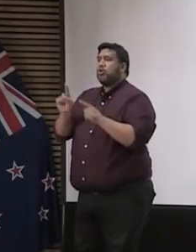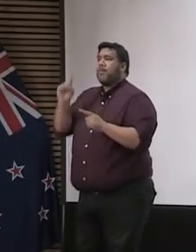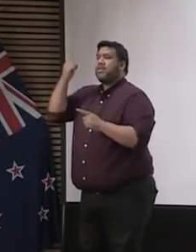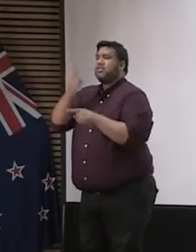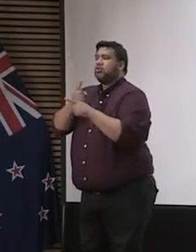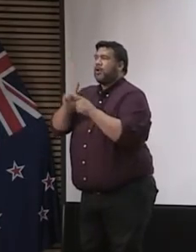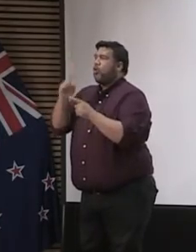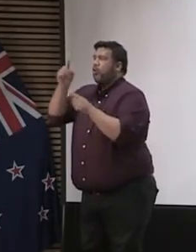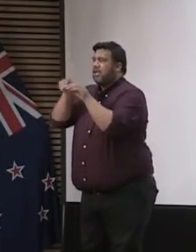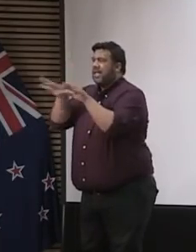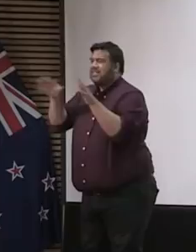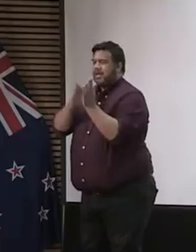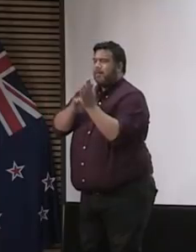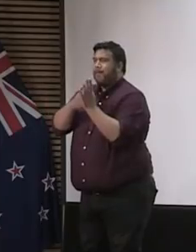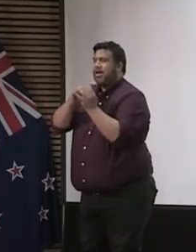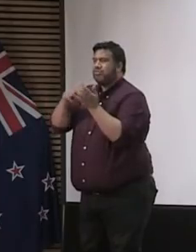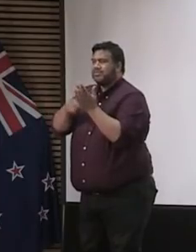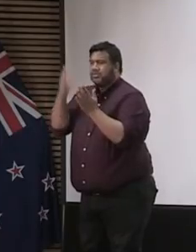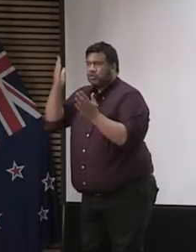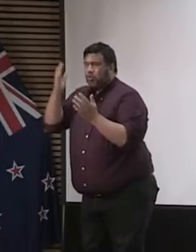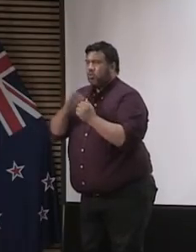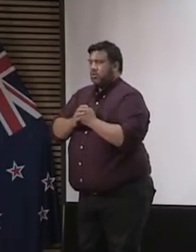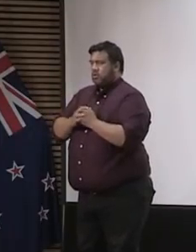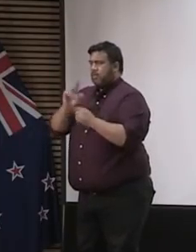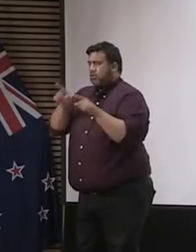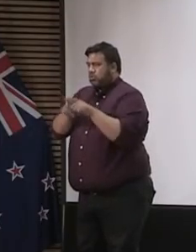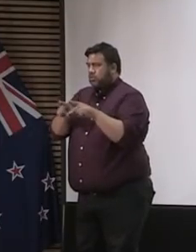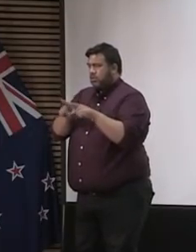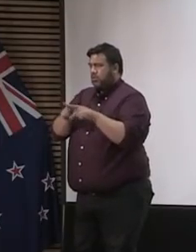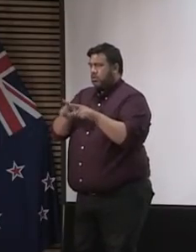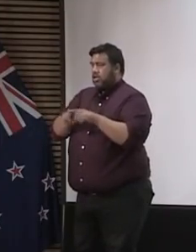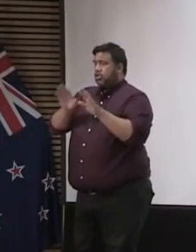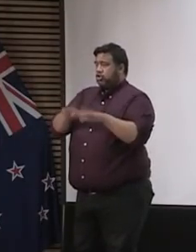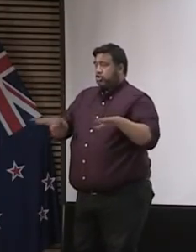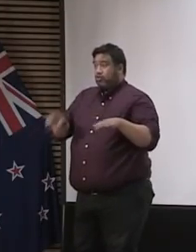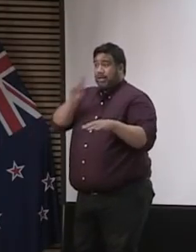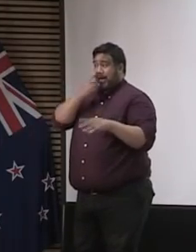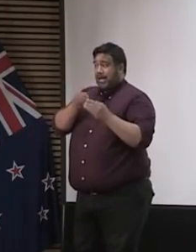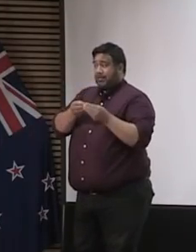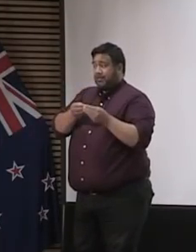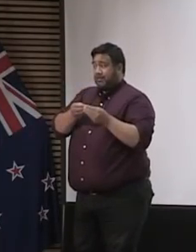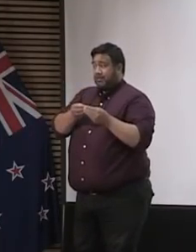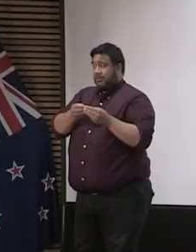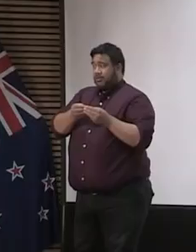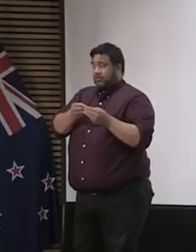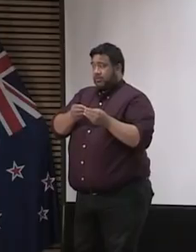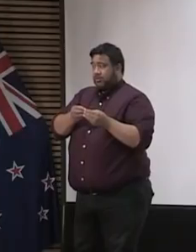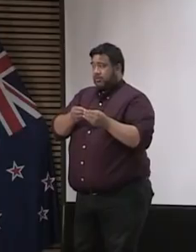you make of that? Itwasn't a child that introducedthe infection into the schoolin